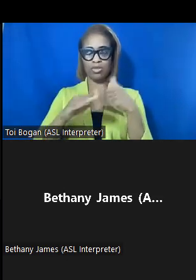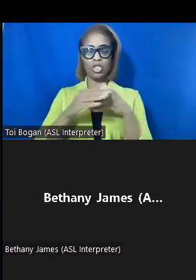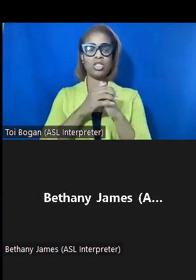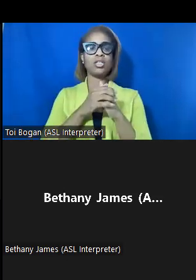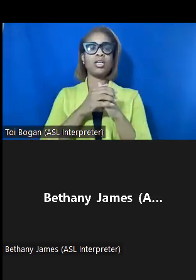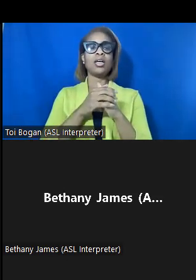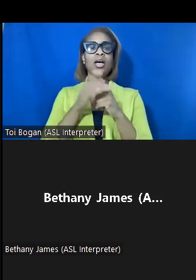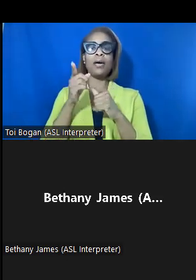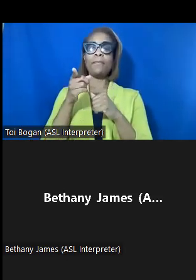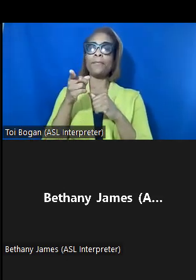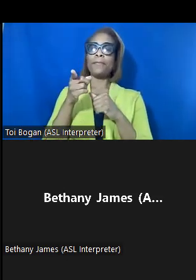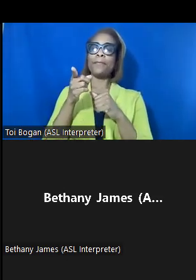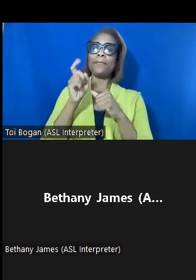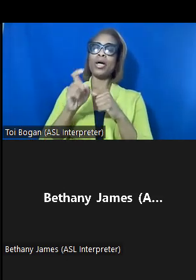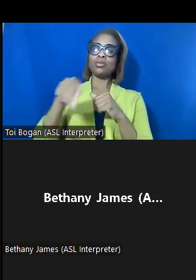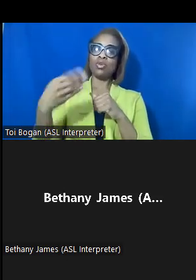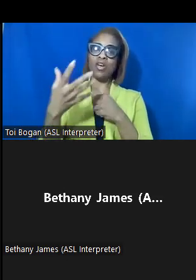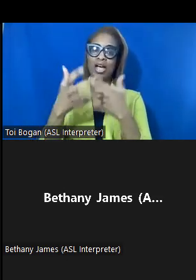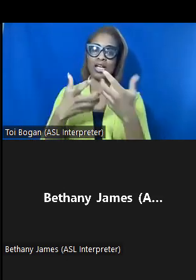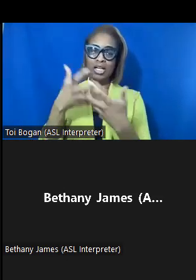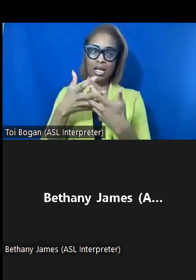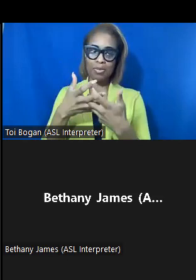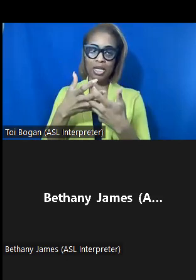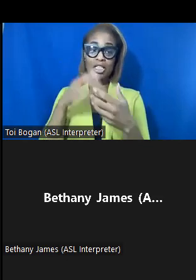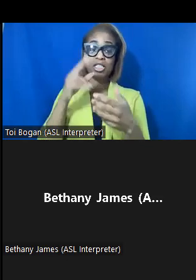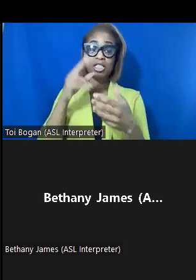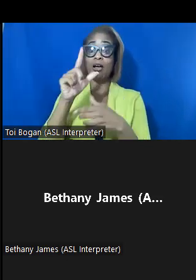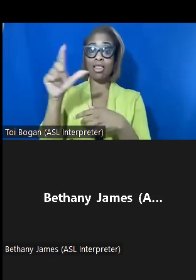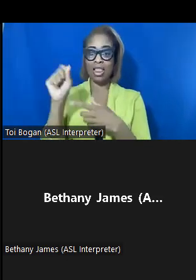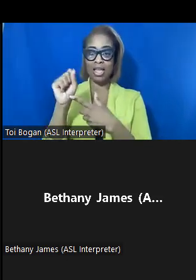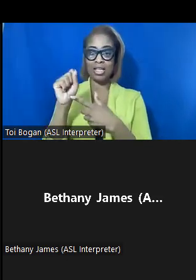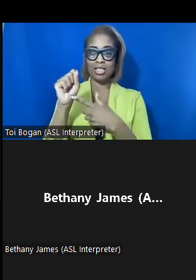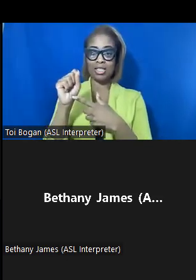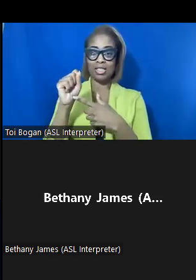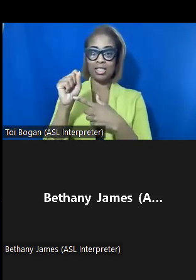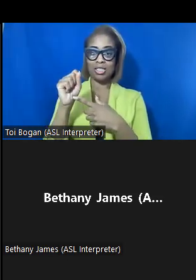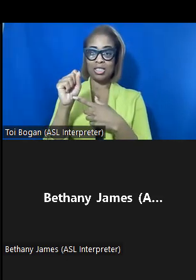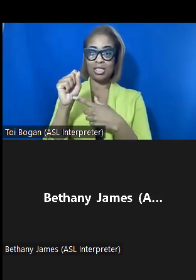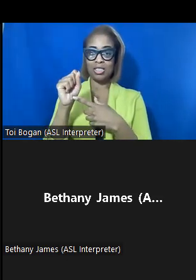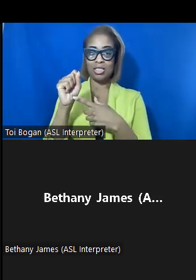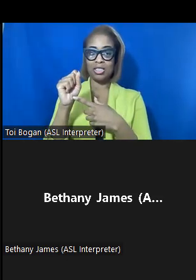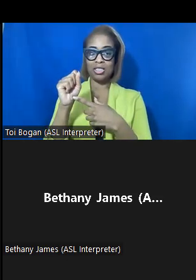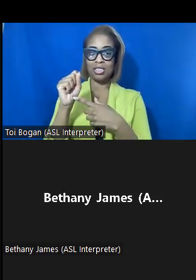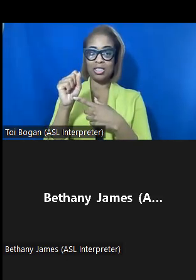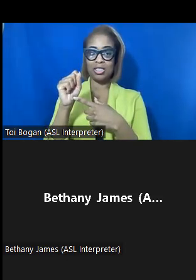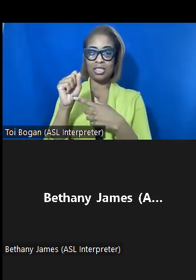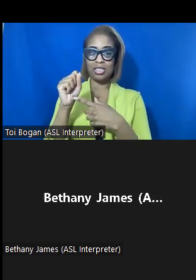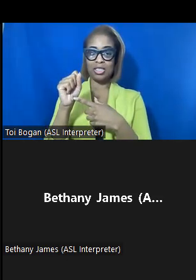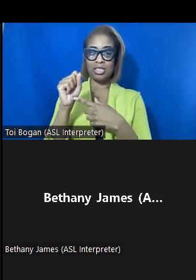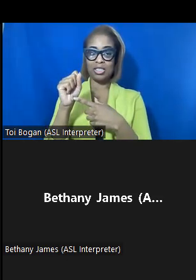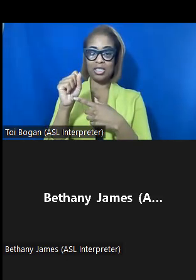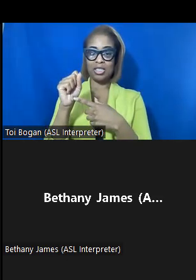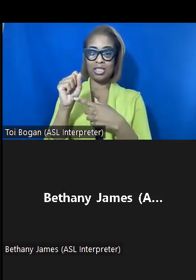They have to provide accommodations unless they can defenses, the defenses that come